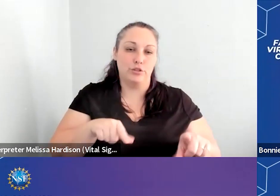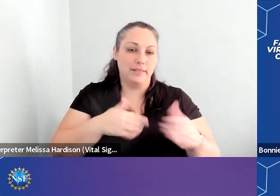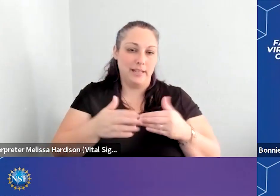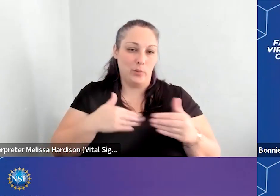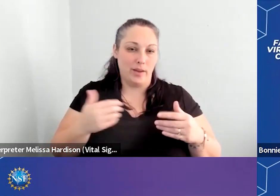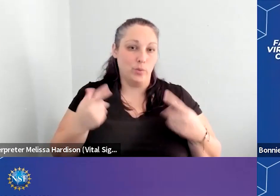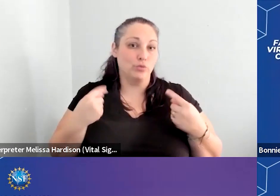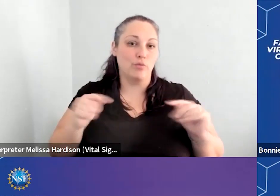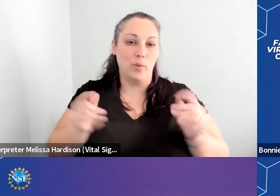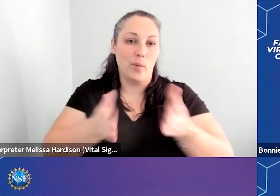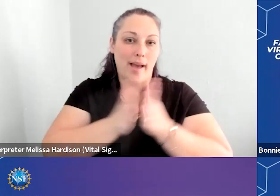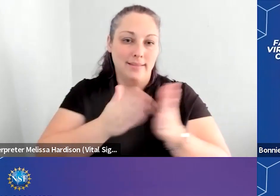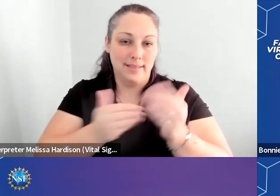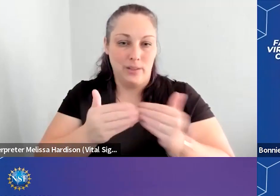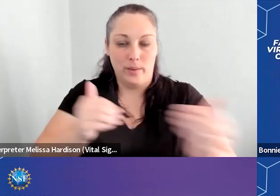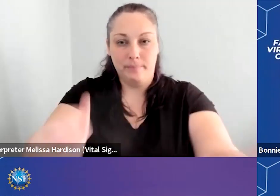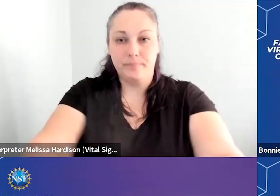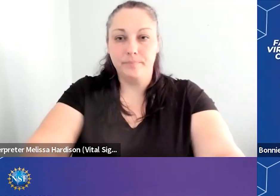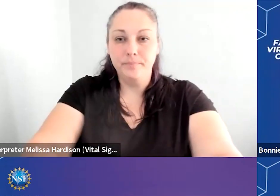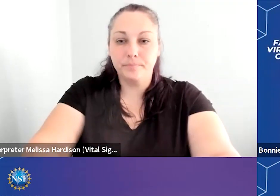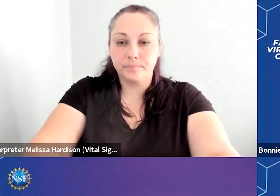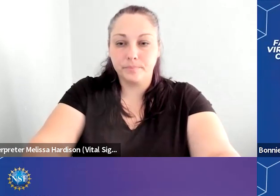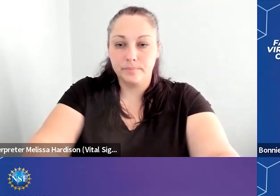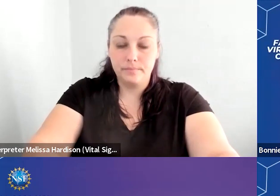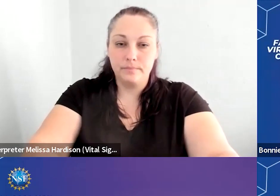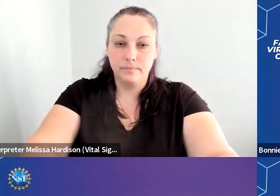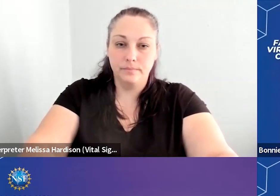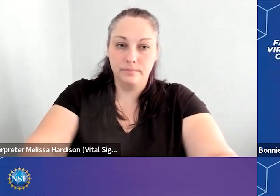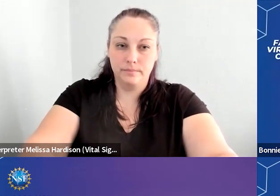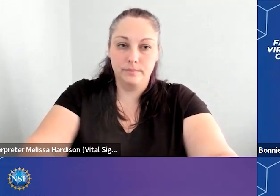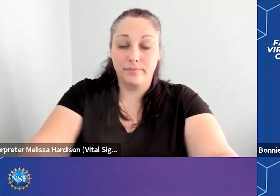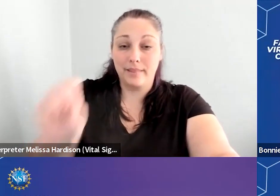or we'll ask it anyway, I should say. So couple questions about S-STEM.